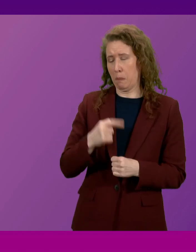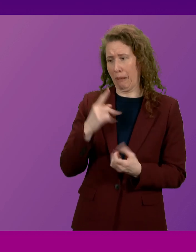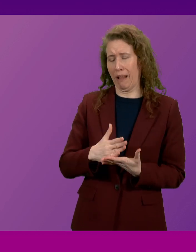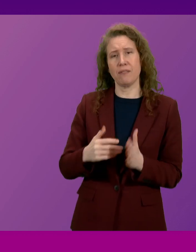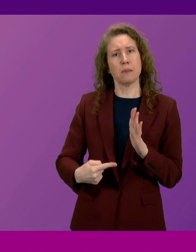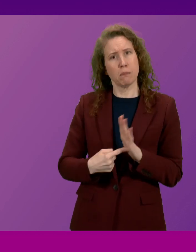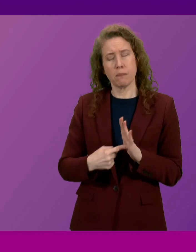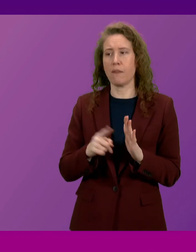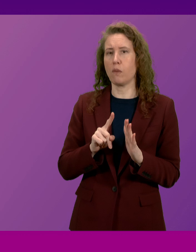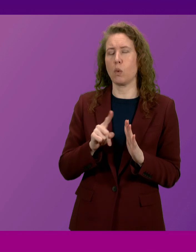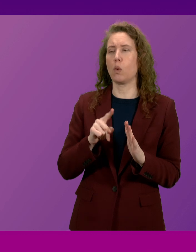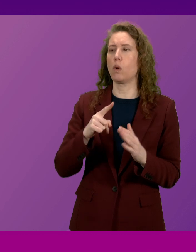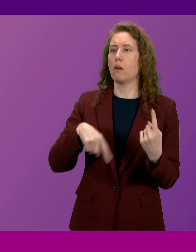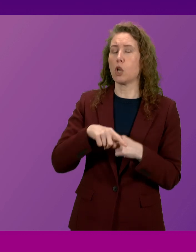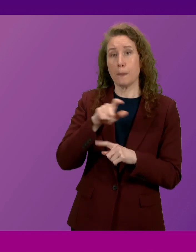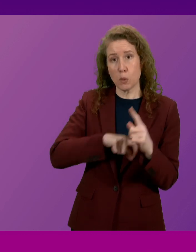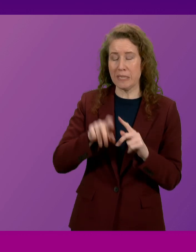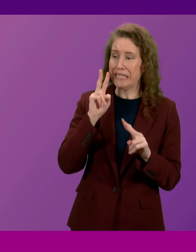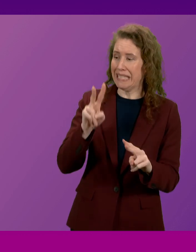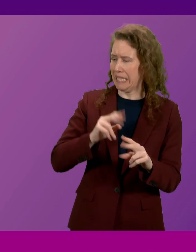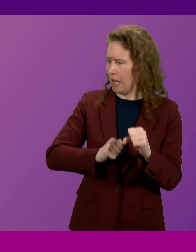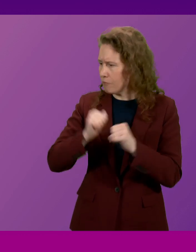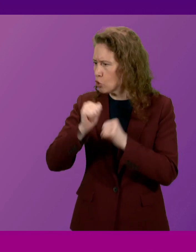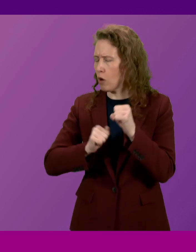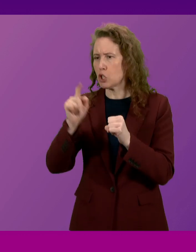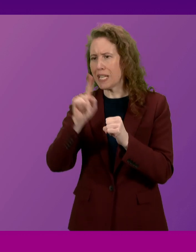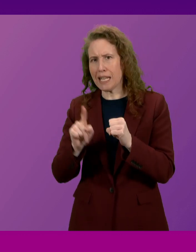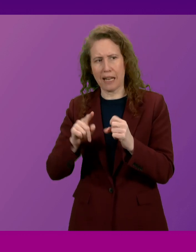see a positive, lasting legacy from the infrastructure that they host. Scotland